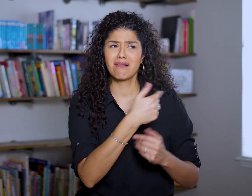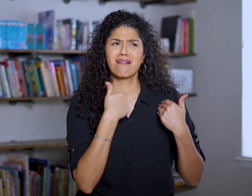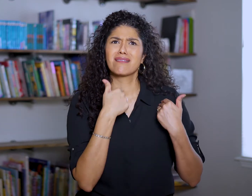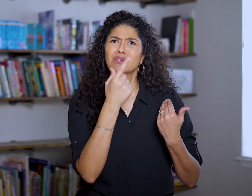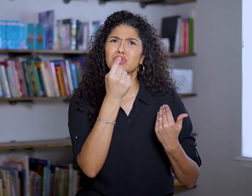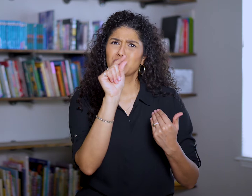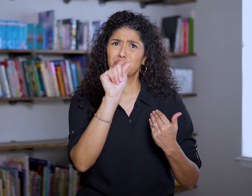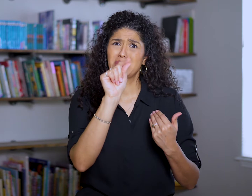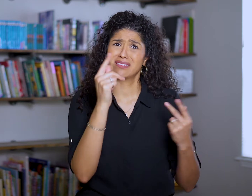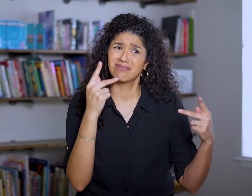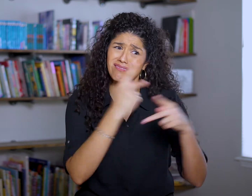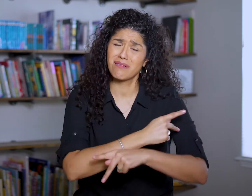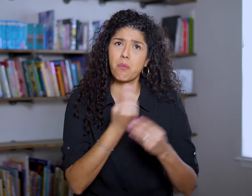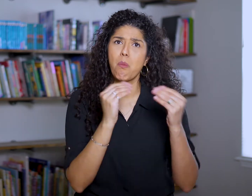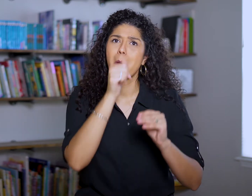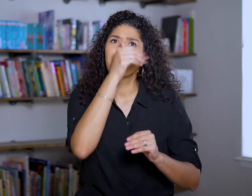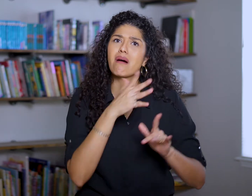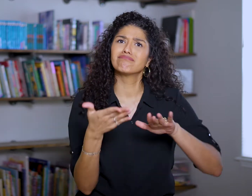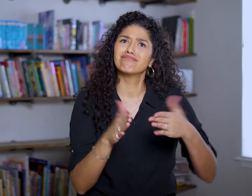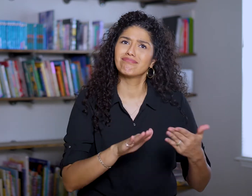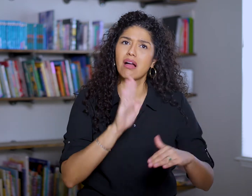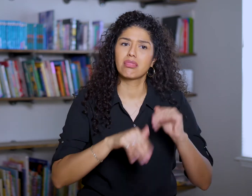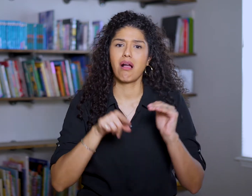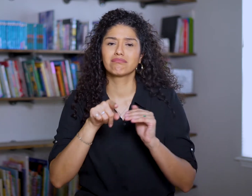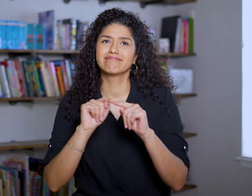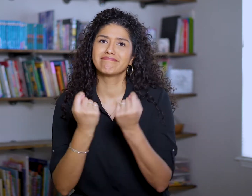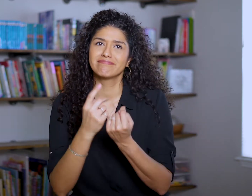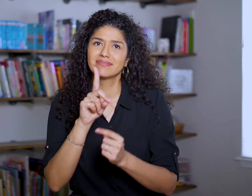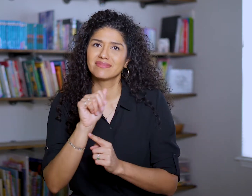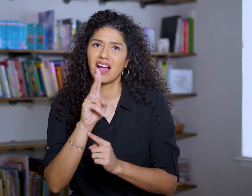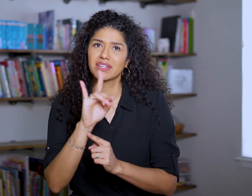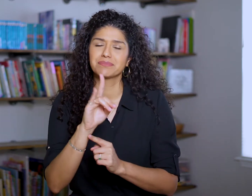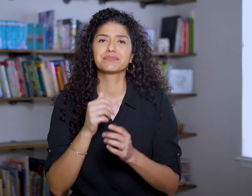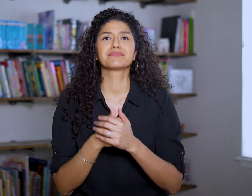lost nearly 20 times the men Team David did.